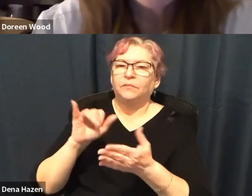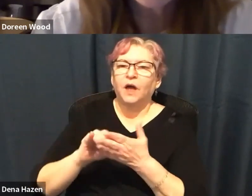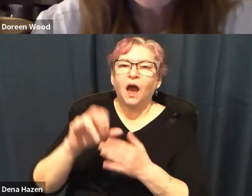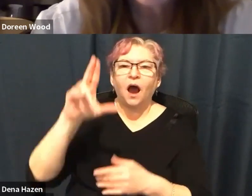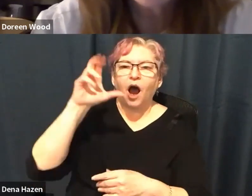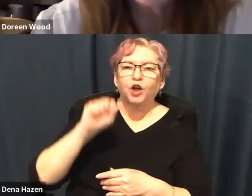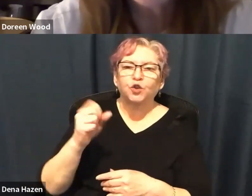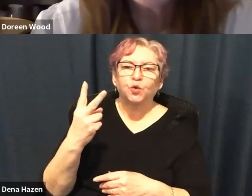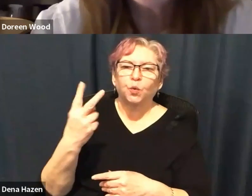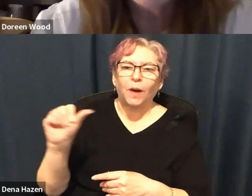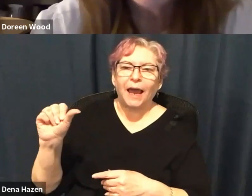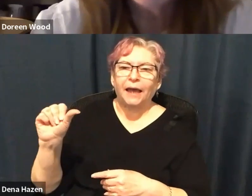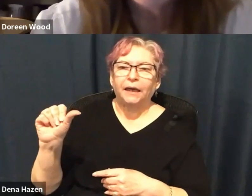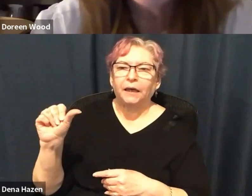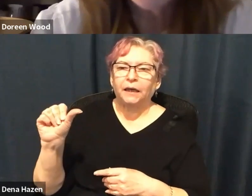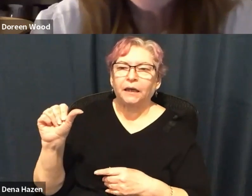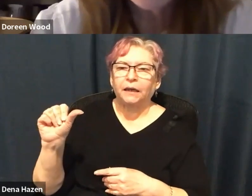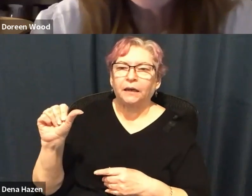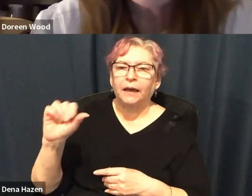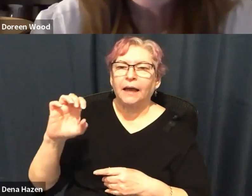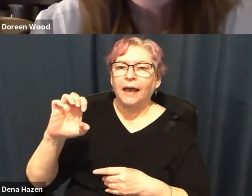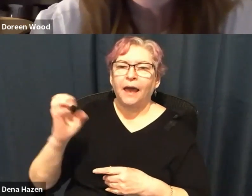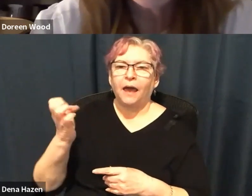exon 13 mutation.